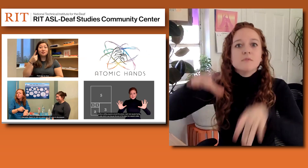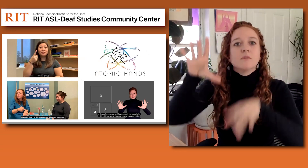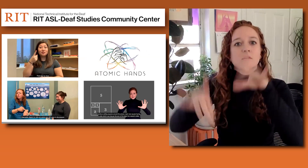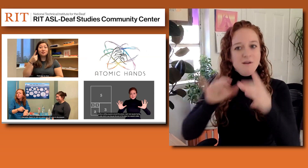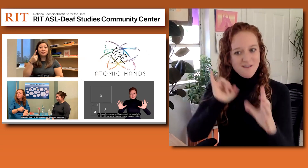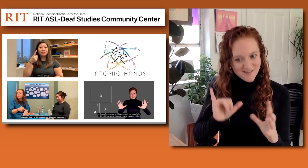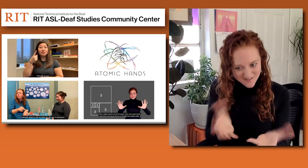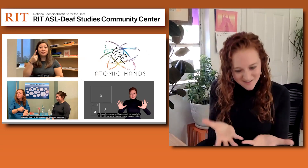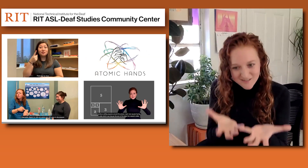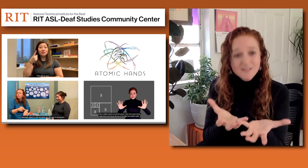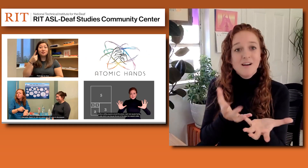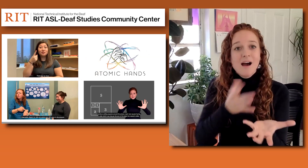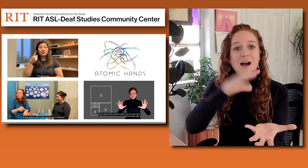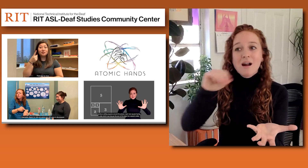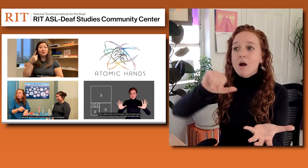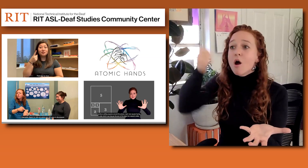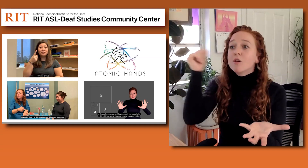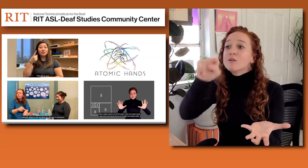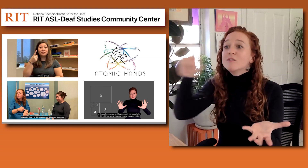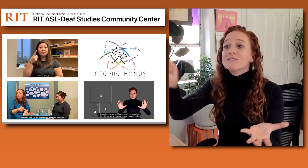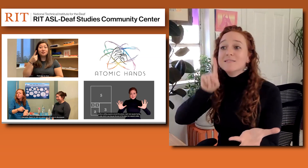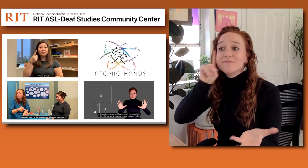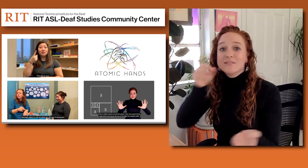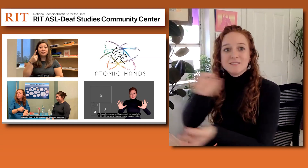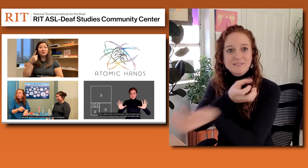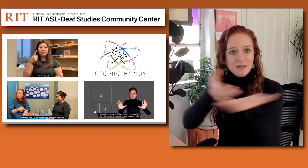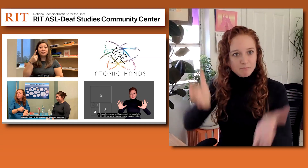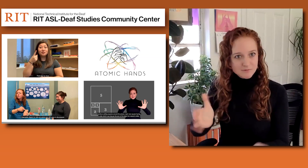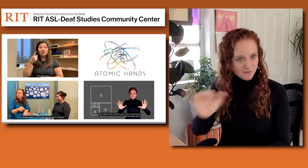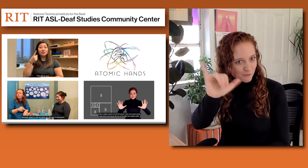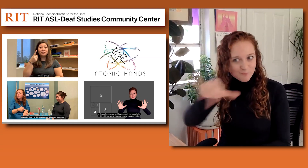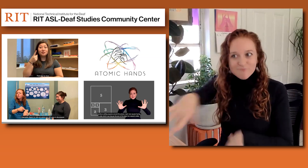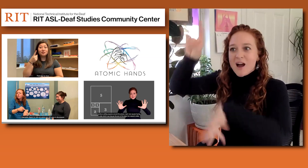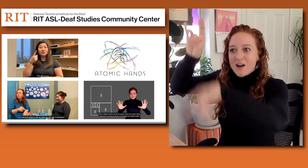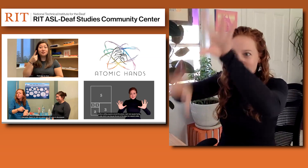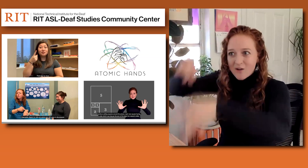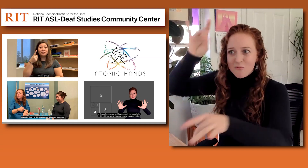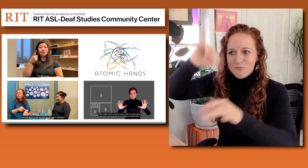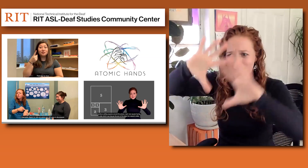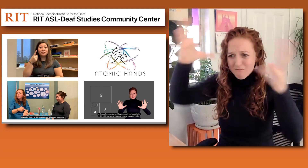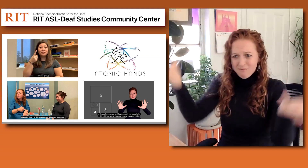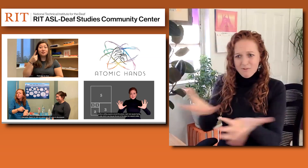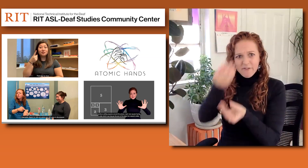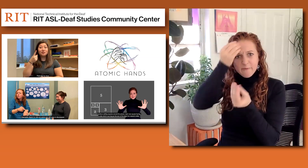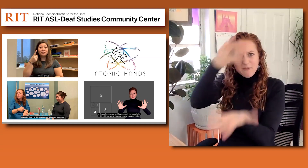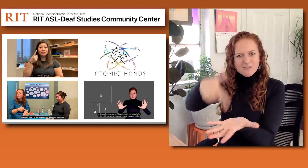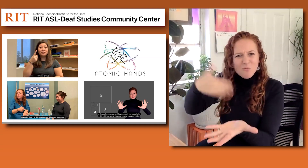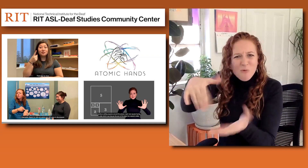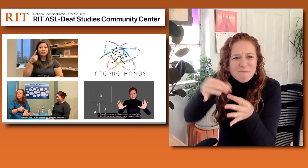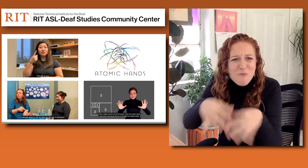So, as we go along, we're learning there are other deaf scientists out there that are finding ways to talk about this.